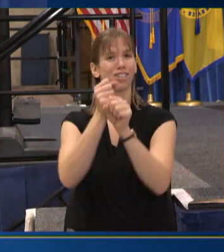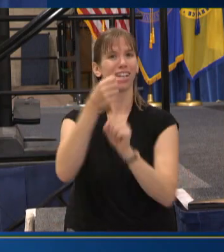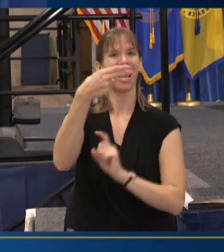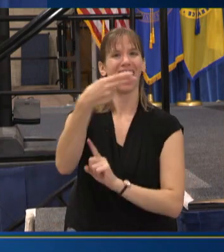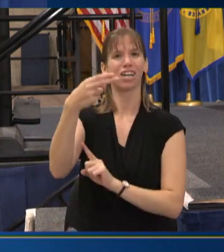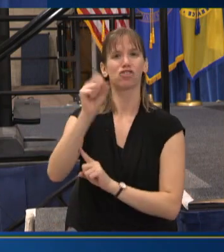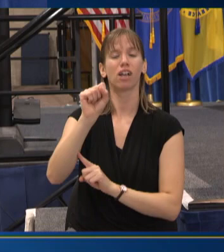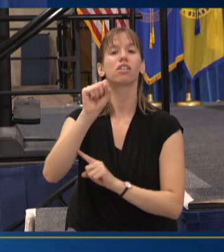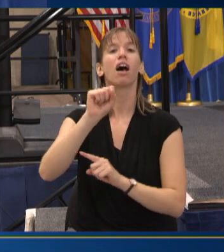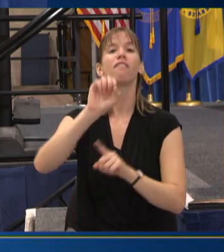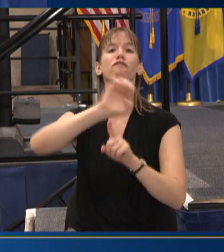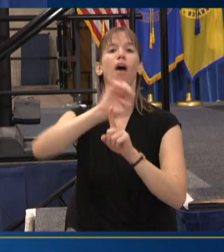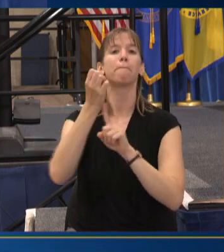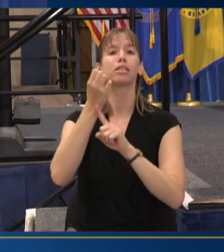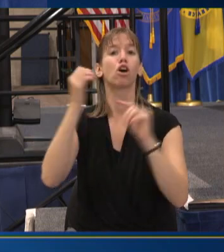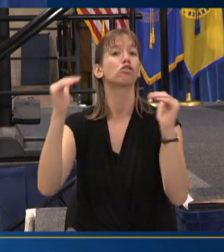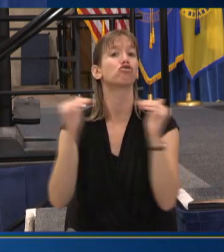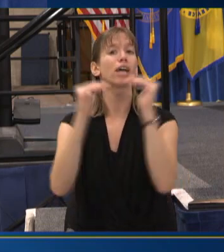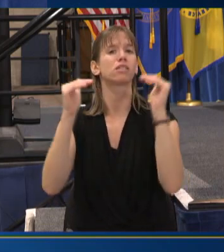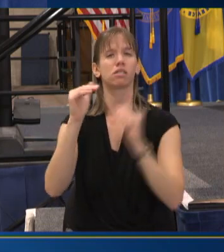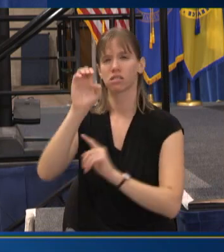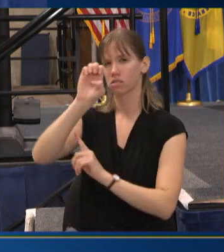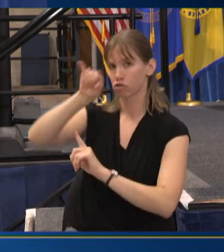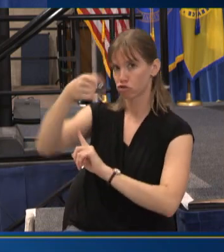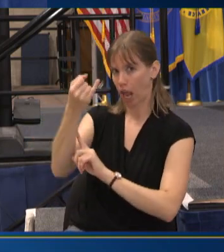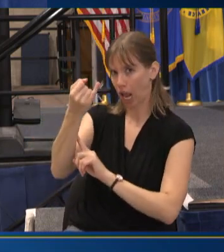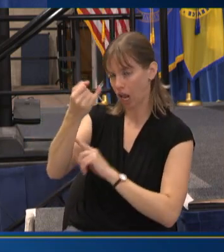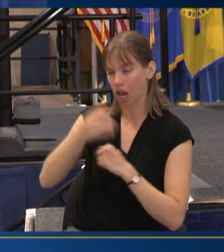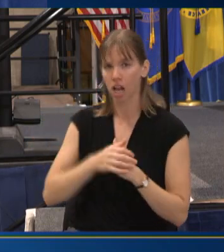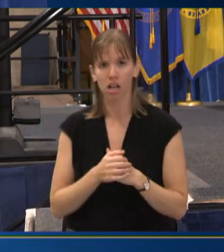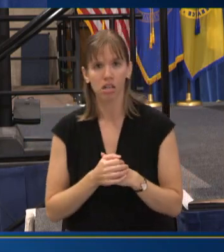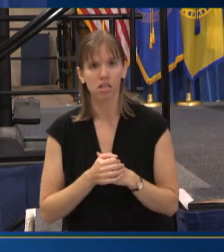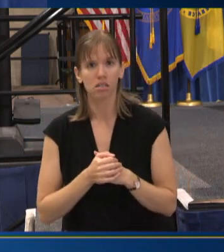Environmental Justice two sides of the same coin our Office of Climate Change and